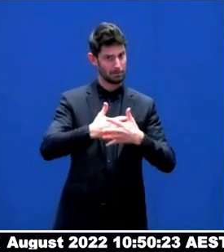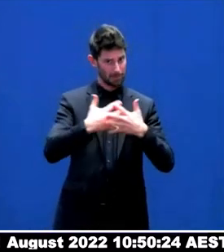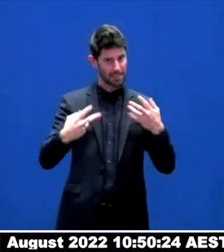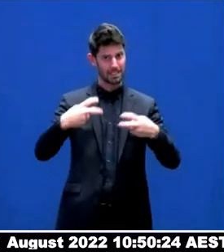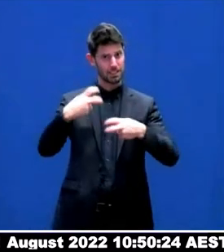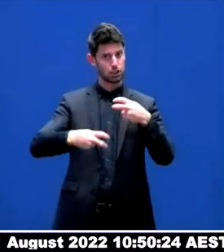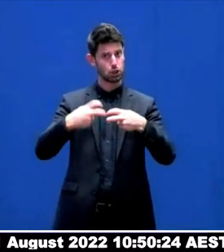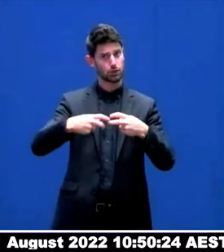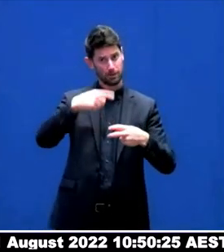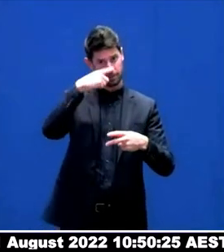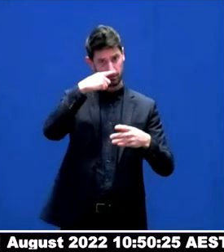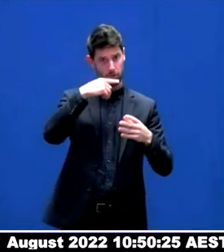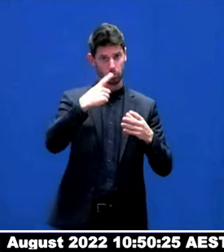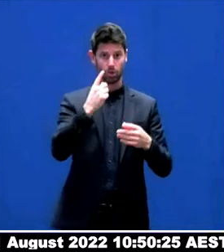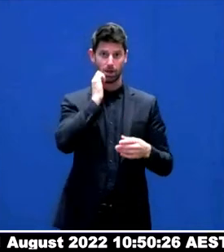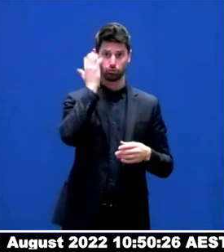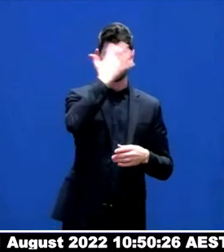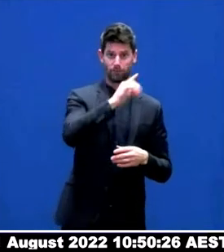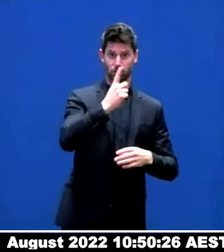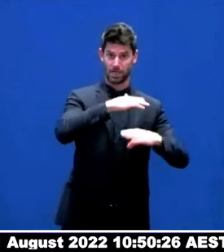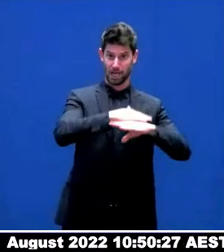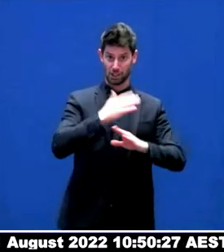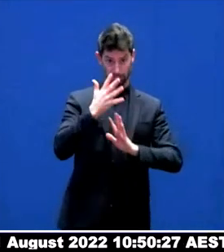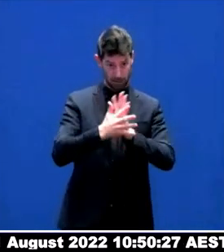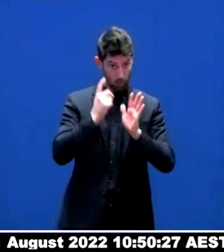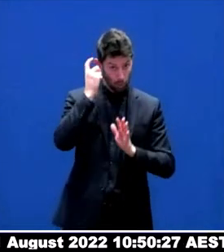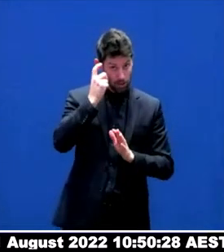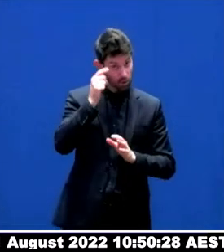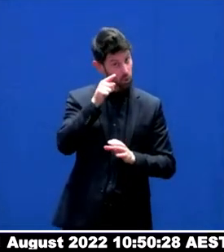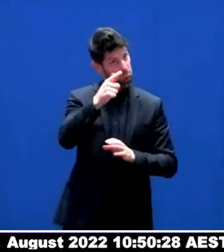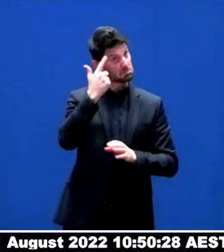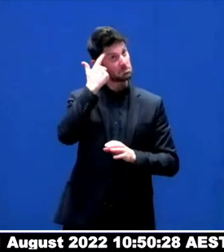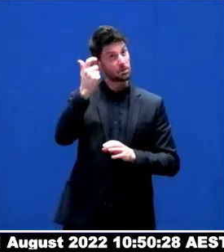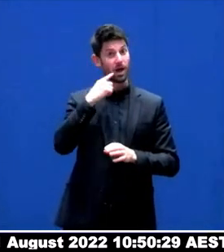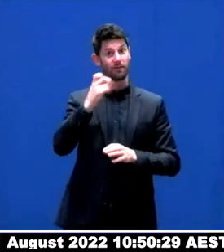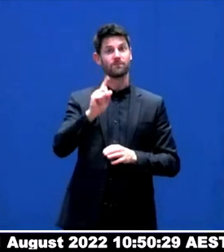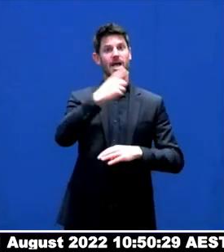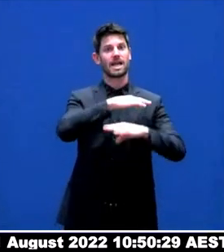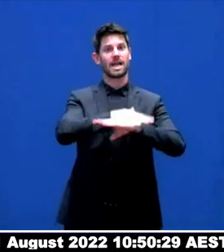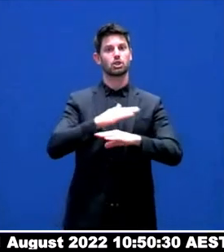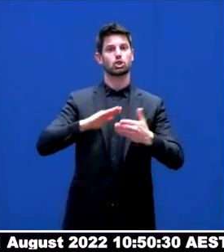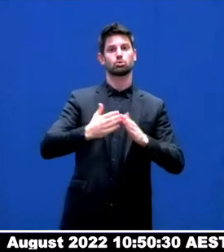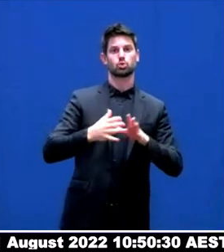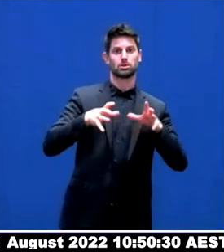with disability. Would it be expected that there would be representation from First Nations communities on a Council of this kind?